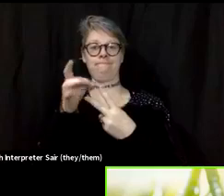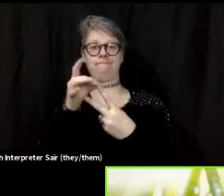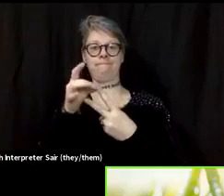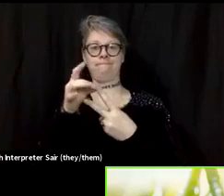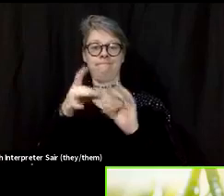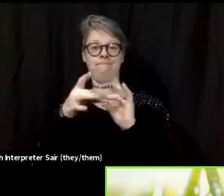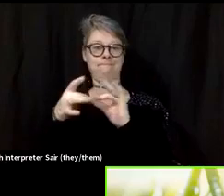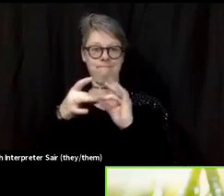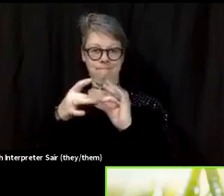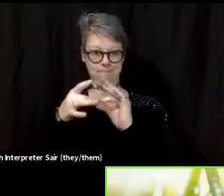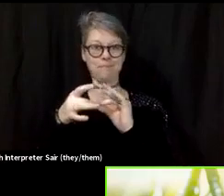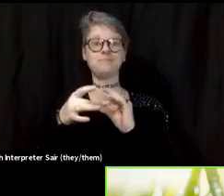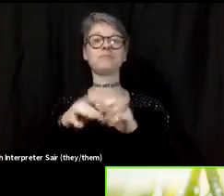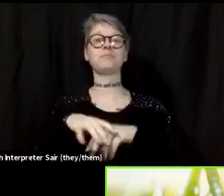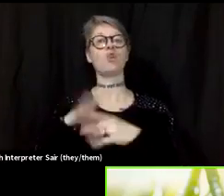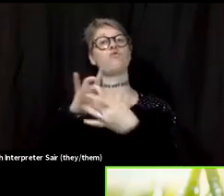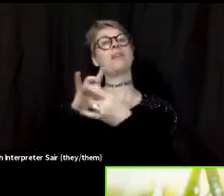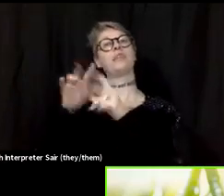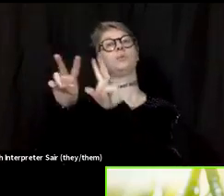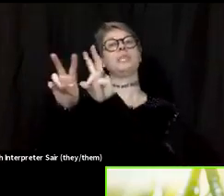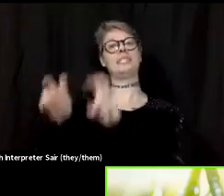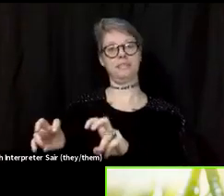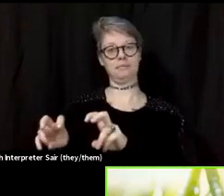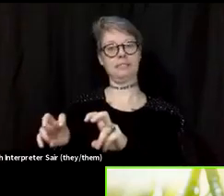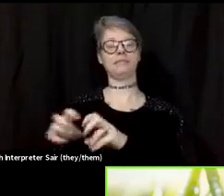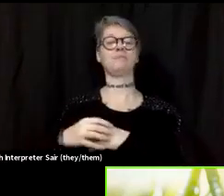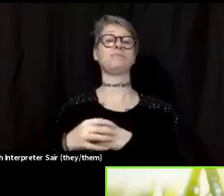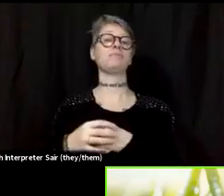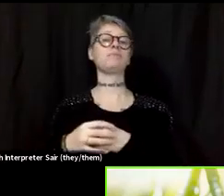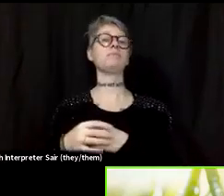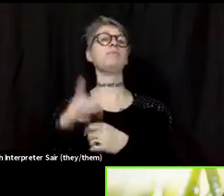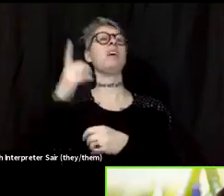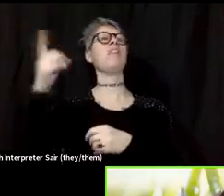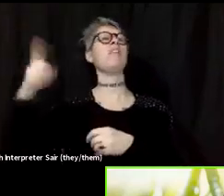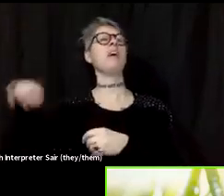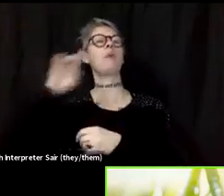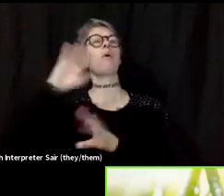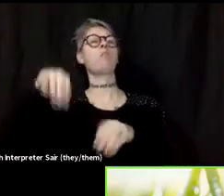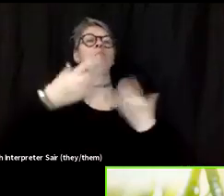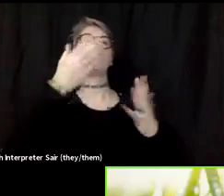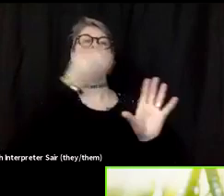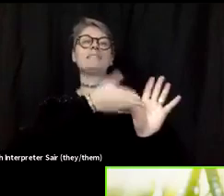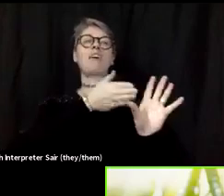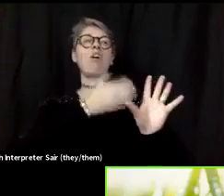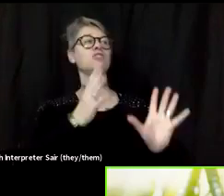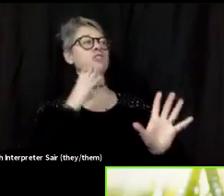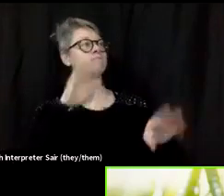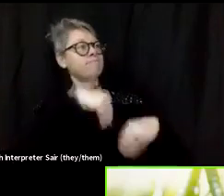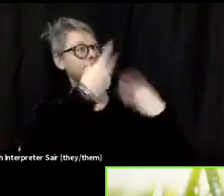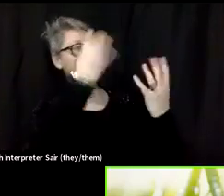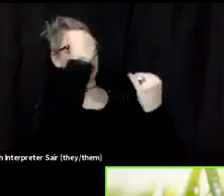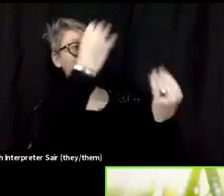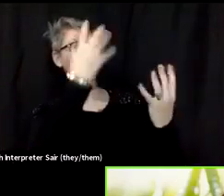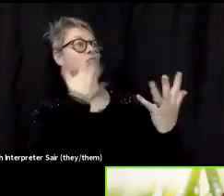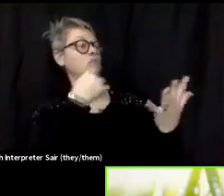Education so they do have a little bit of a hand in assess little bit of a hand in assessments and they give out information to psychologists and